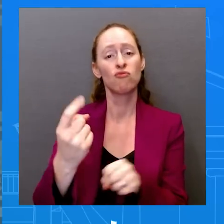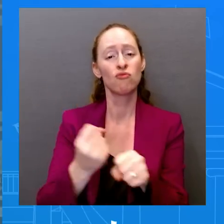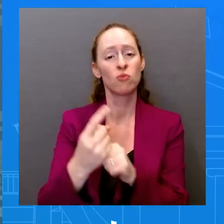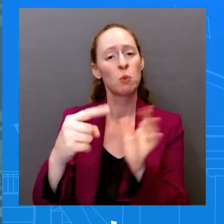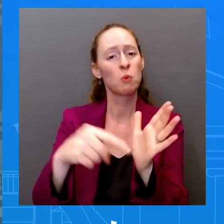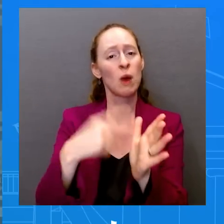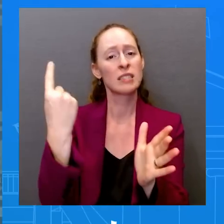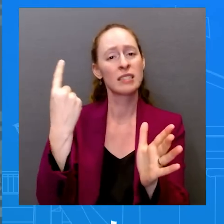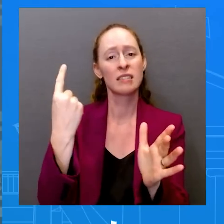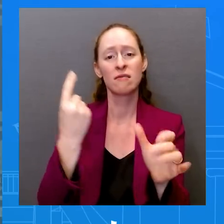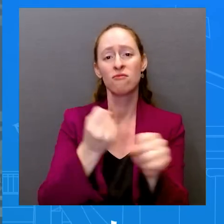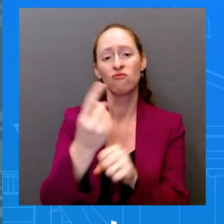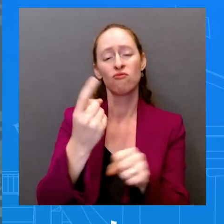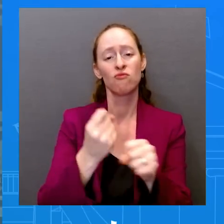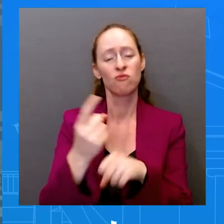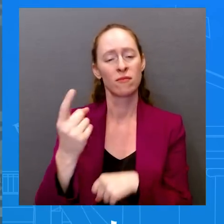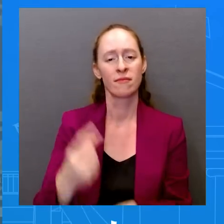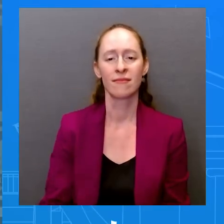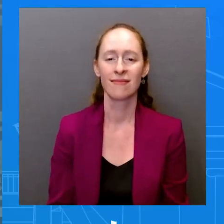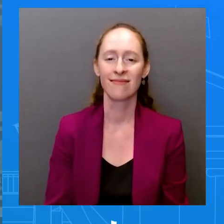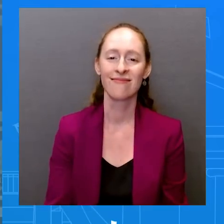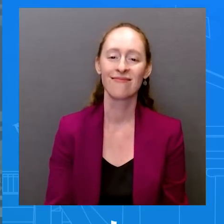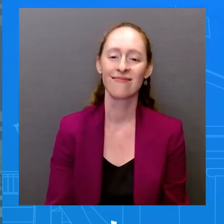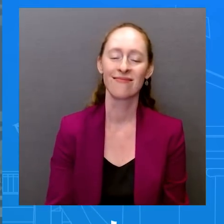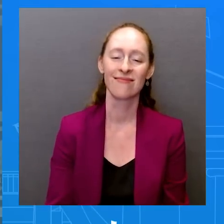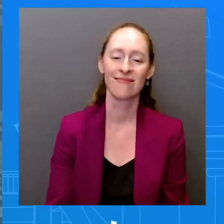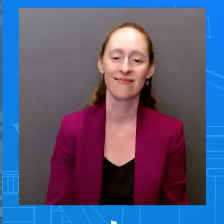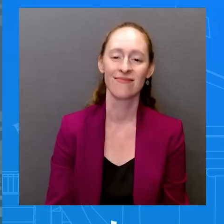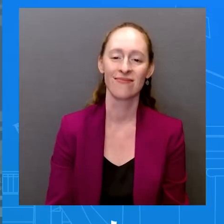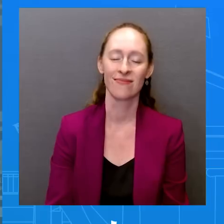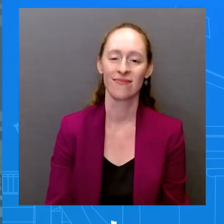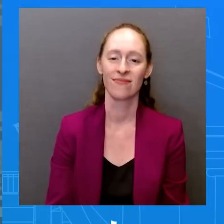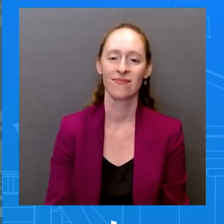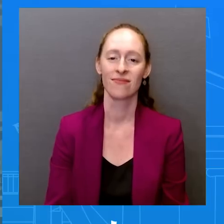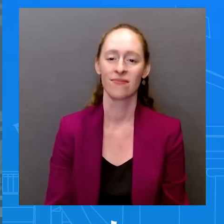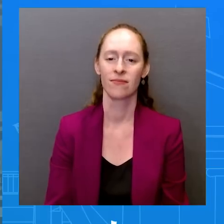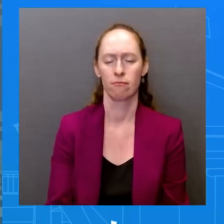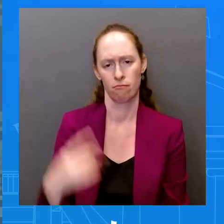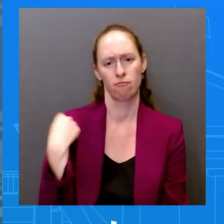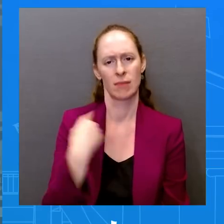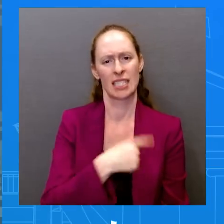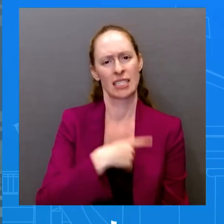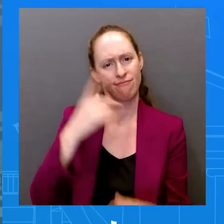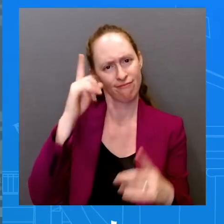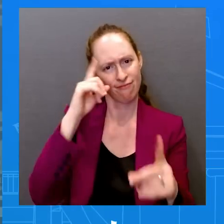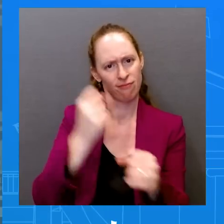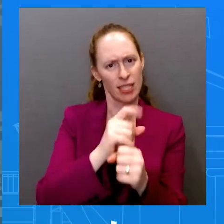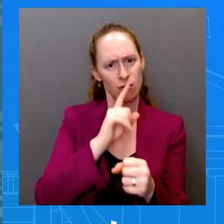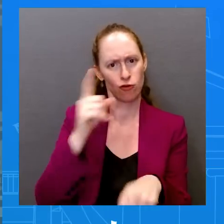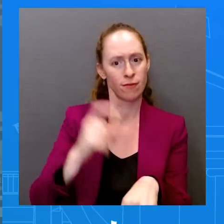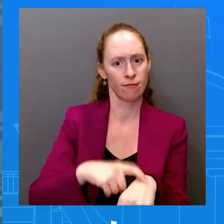and are preparing for the fall and winter. First, by making these vaccines available for free and easy